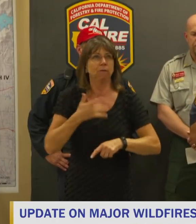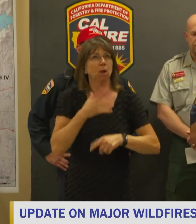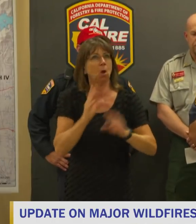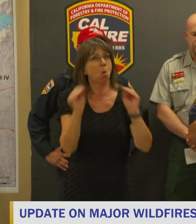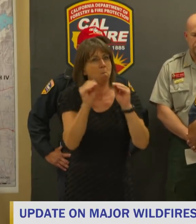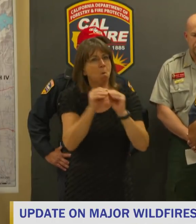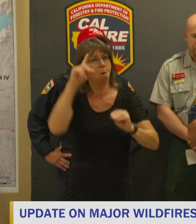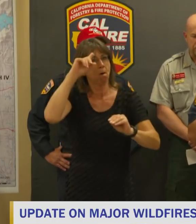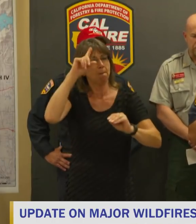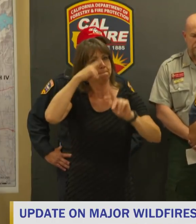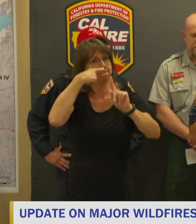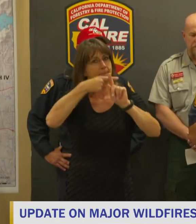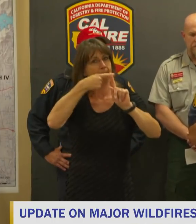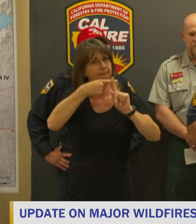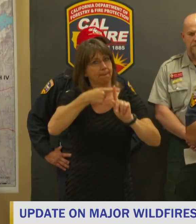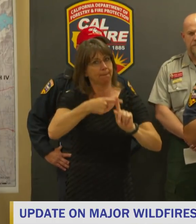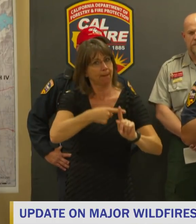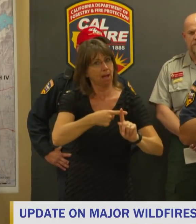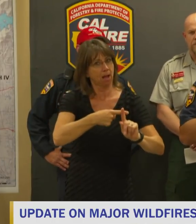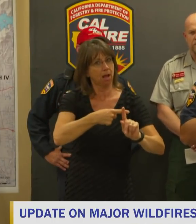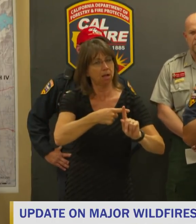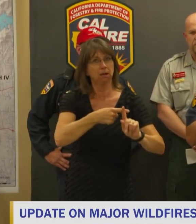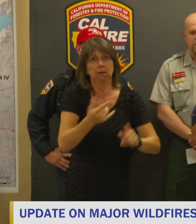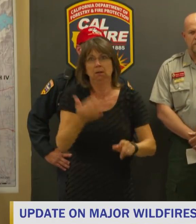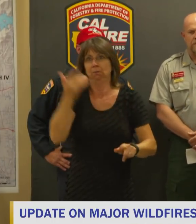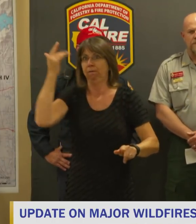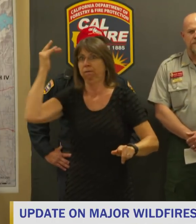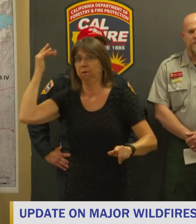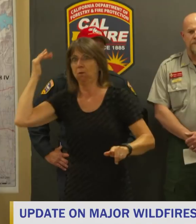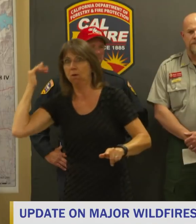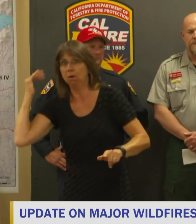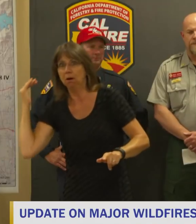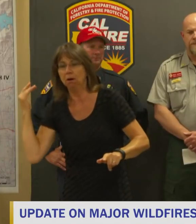ground rather than being in the defensive mode on this fire all the time